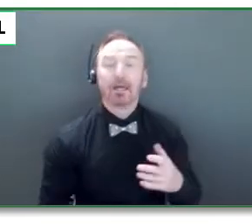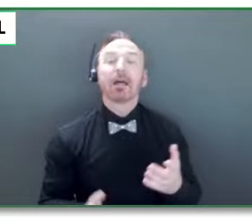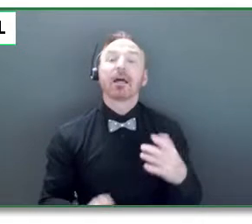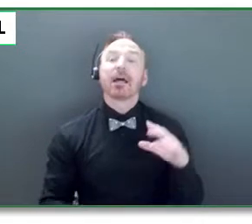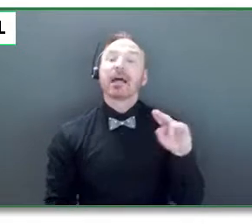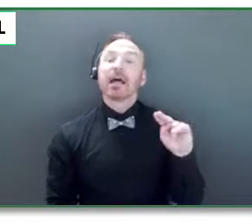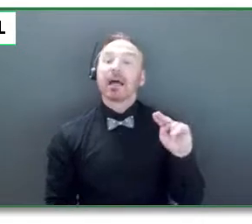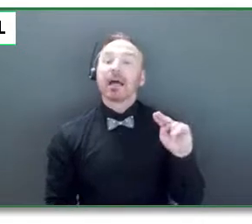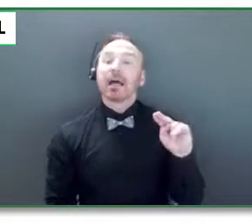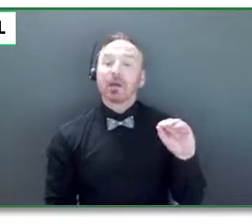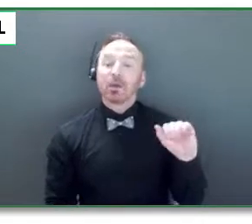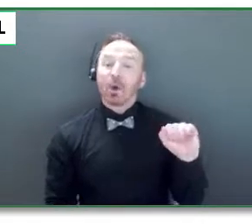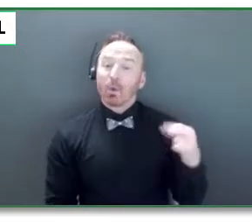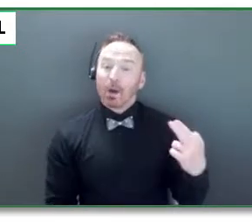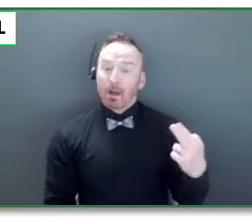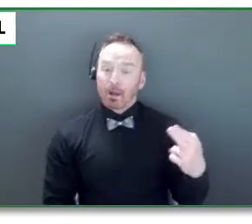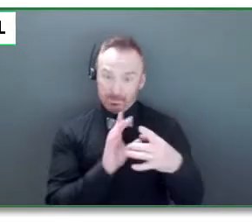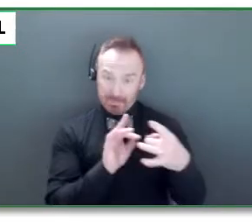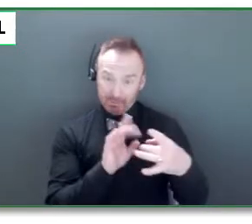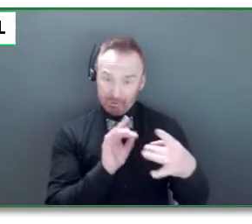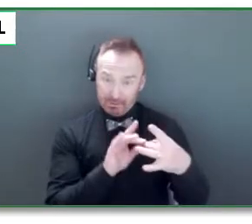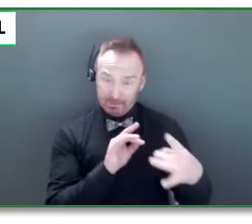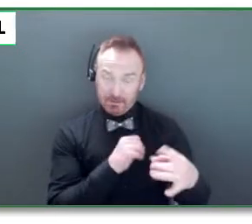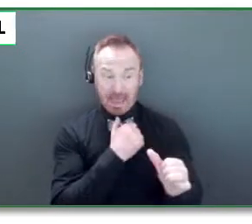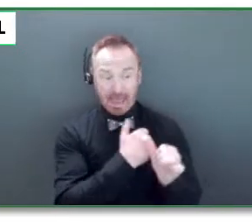before sometimes they can be removed but